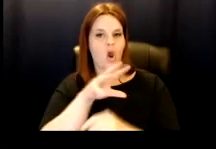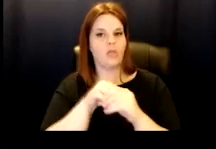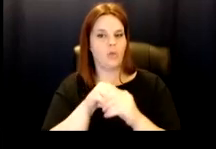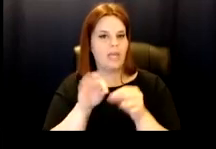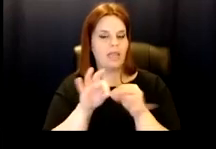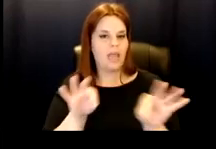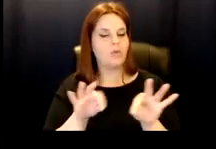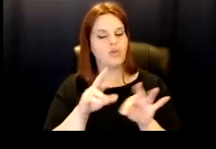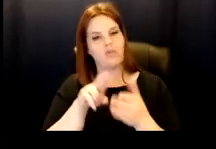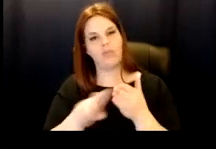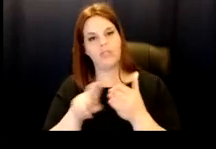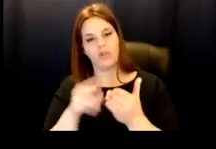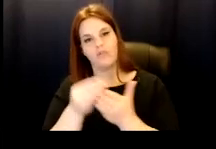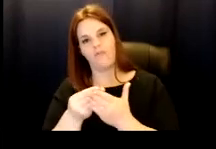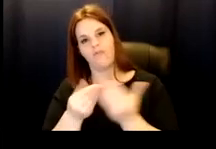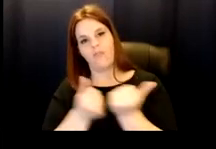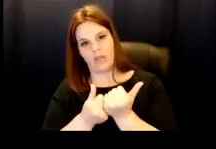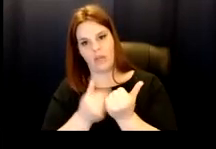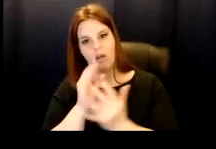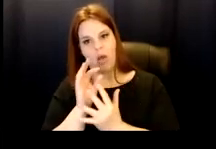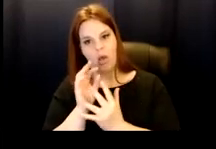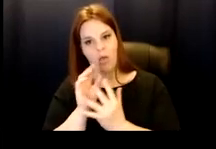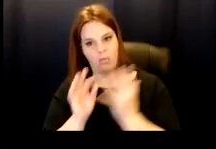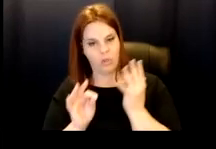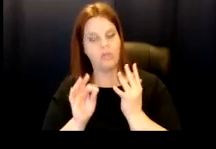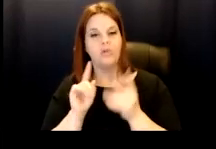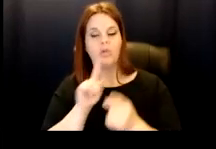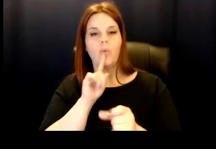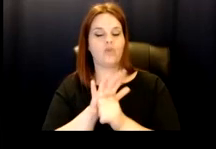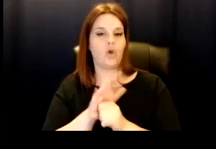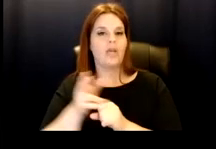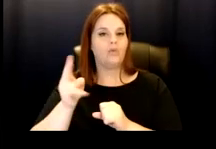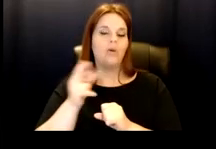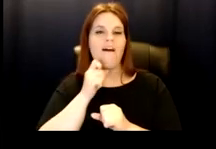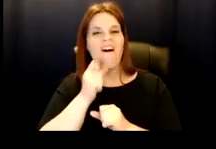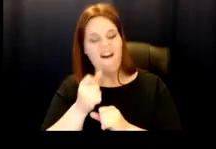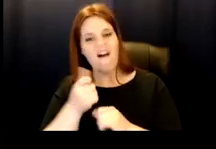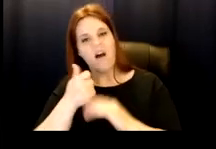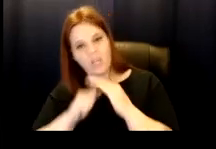research funding opportunities to ensure that historically underrepresented and under studied